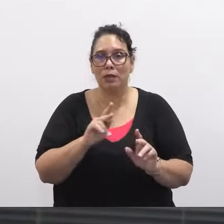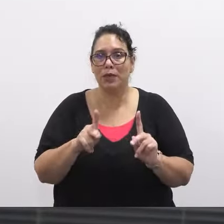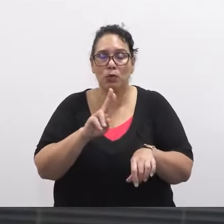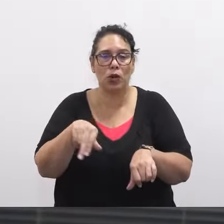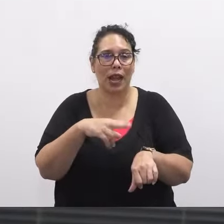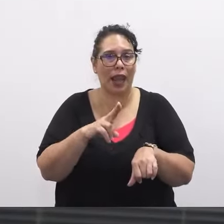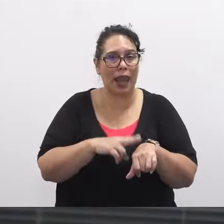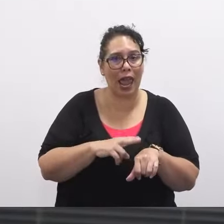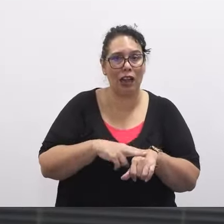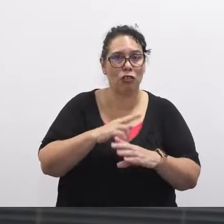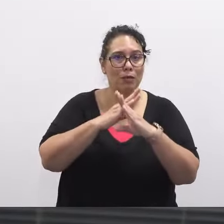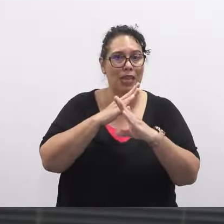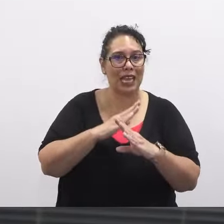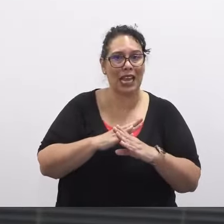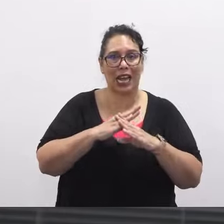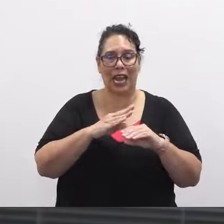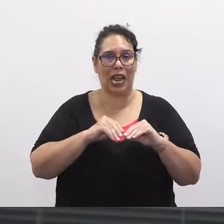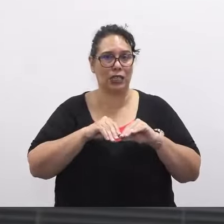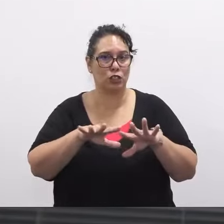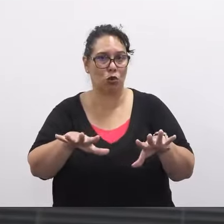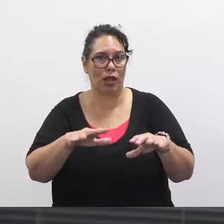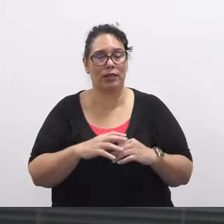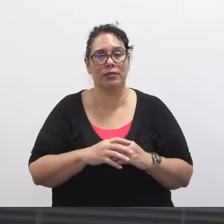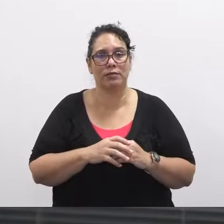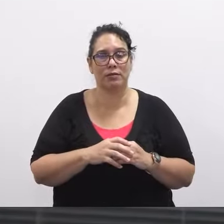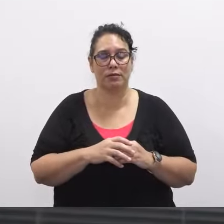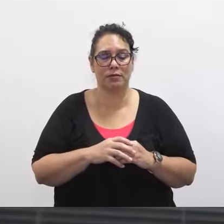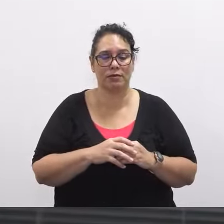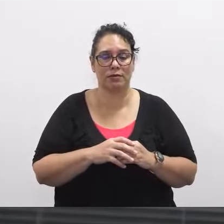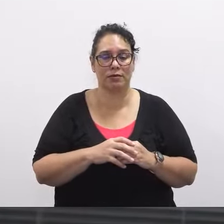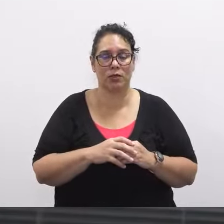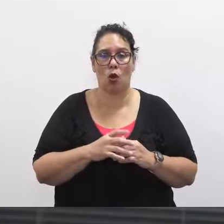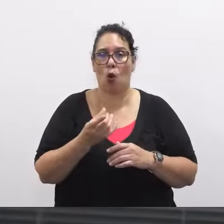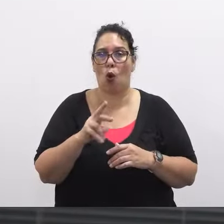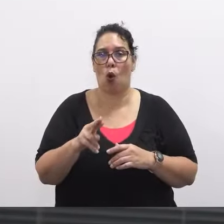had ever spread or recontracted COVID including variants.